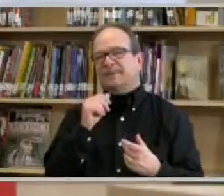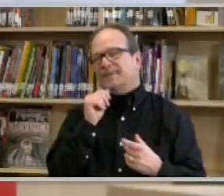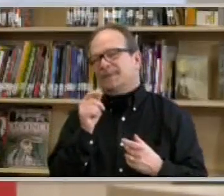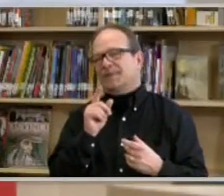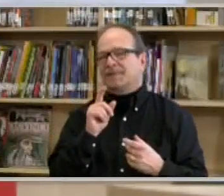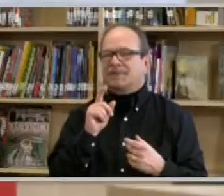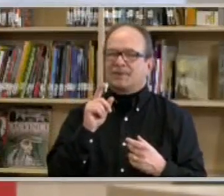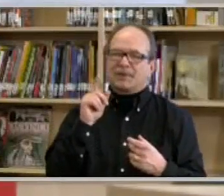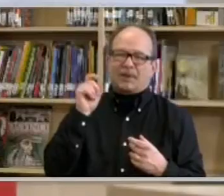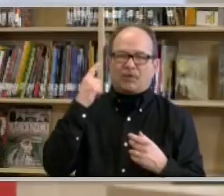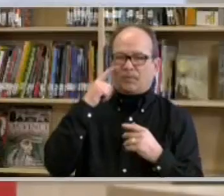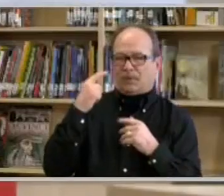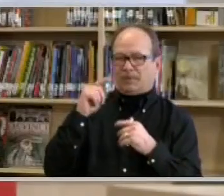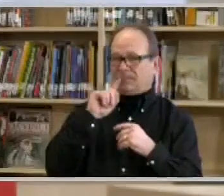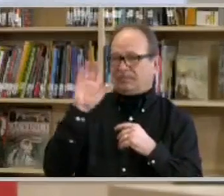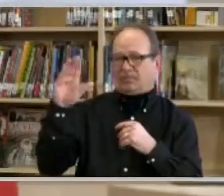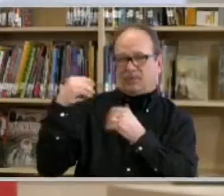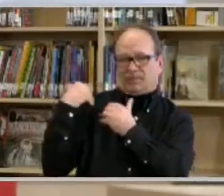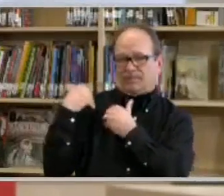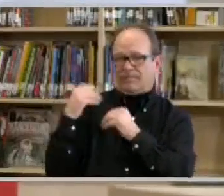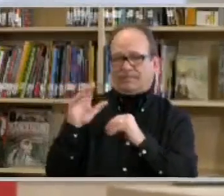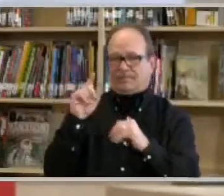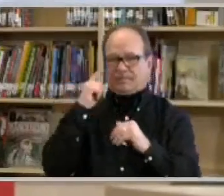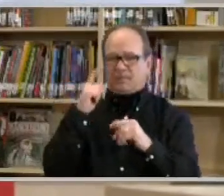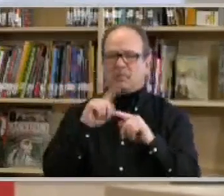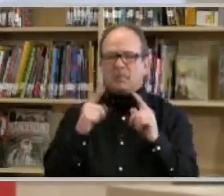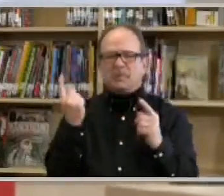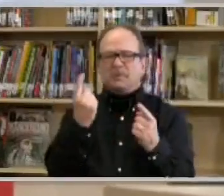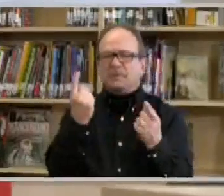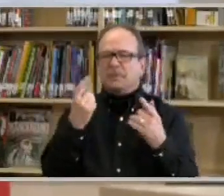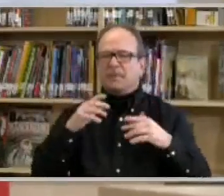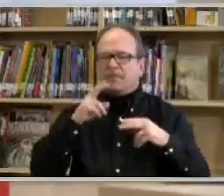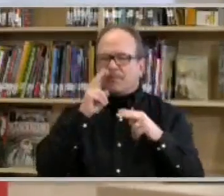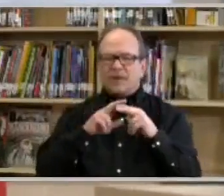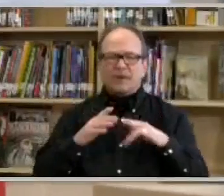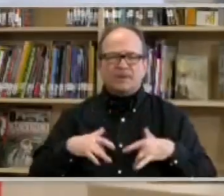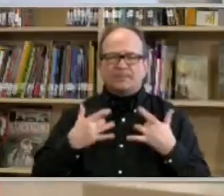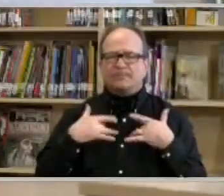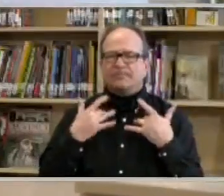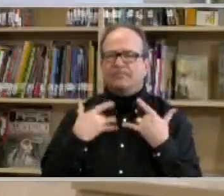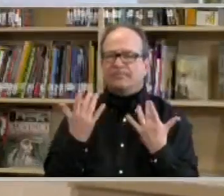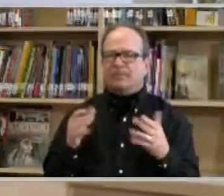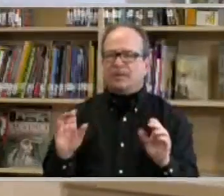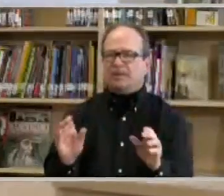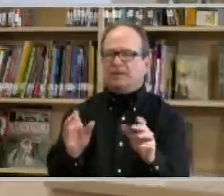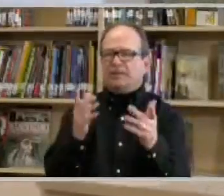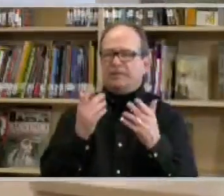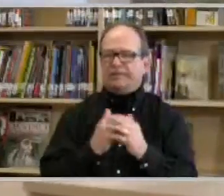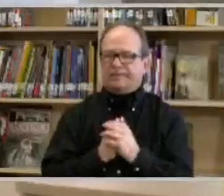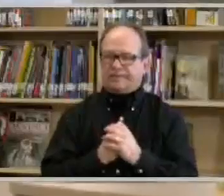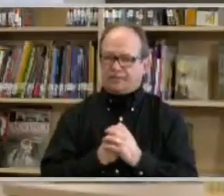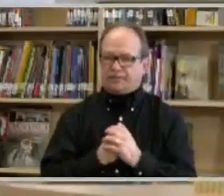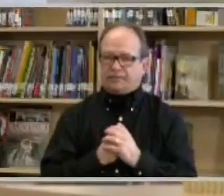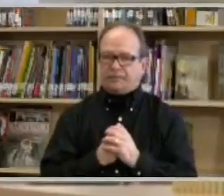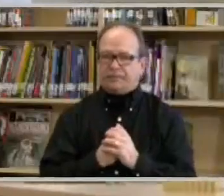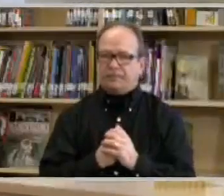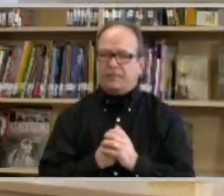NEED TO DO IN OUR NEIGHBORHOODS THAT'S NOT NECESSARILY FOR THE